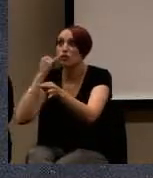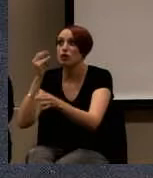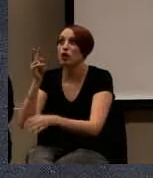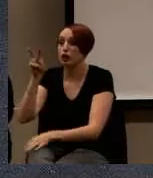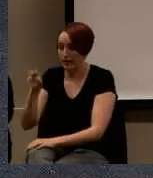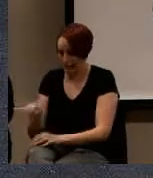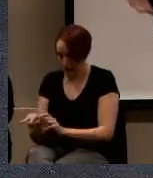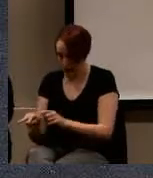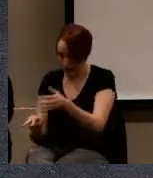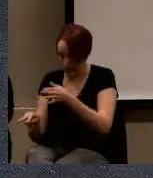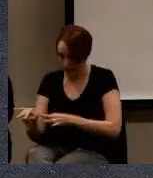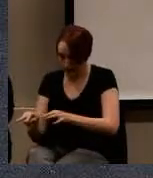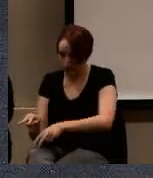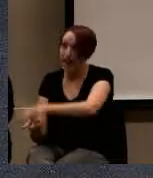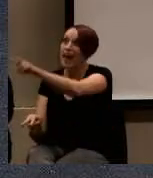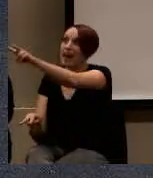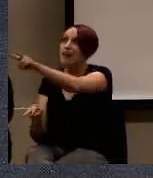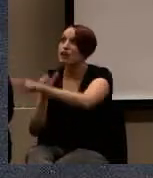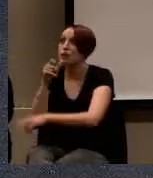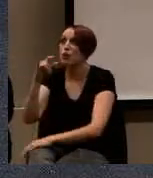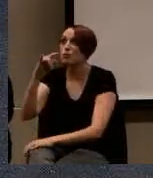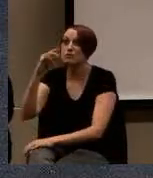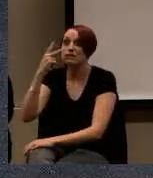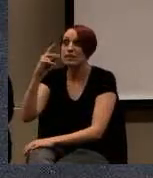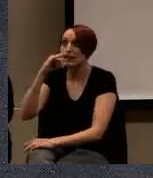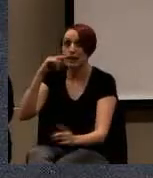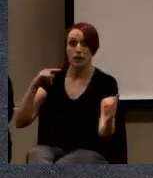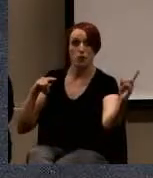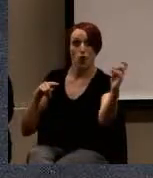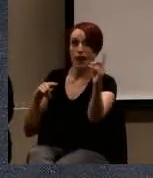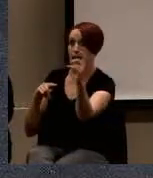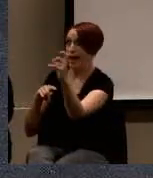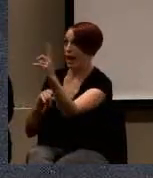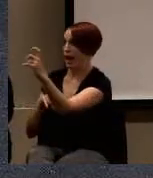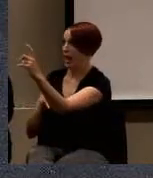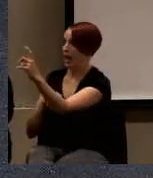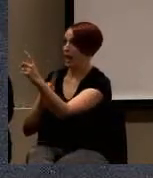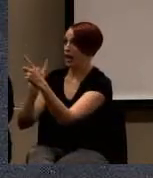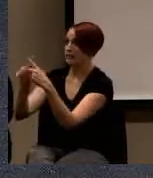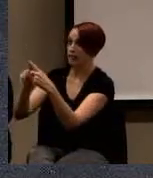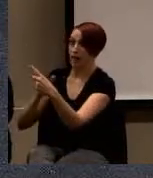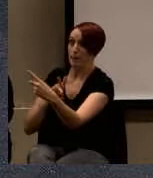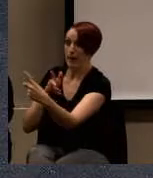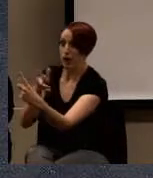and you are not seeing the kid, you know, chasing after the bouncing ball into the street until you're right up on him, even though you may